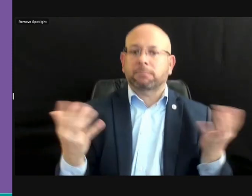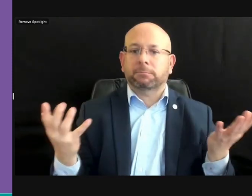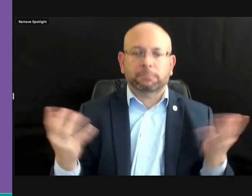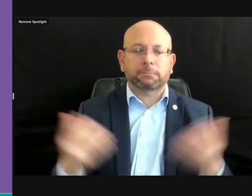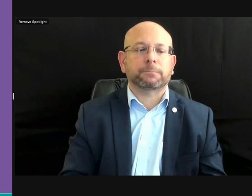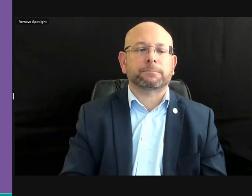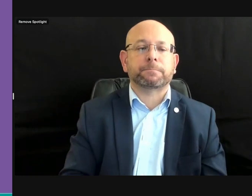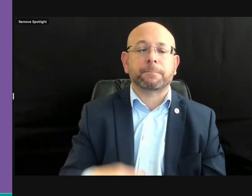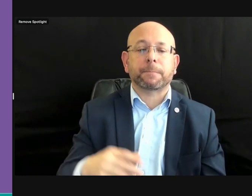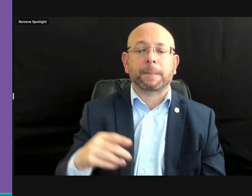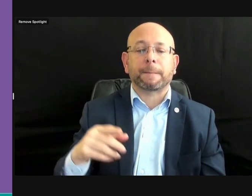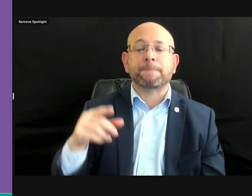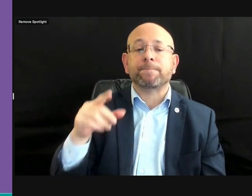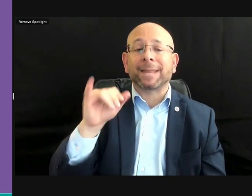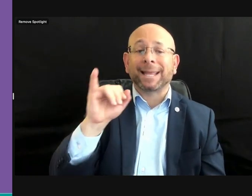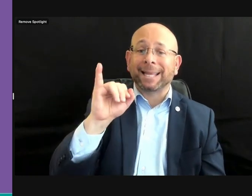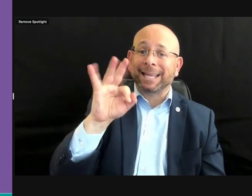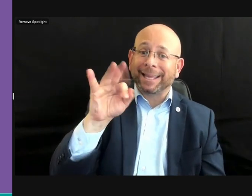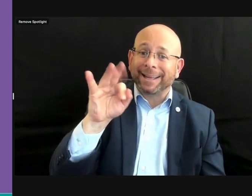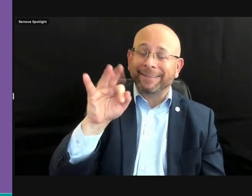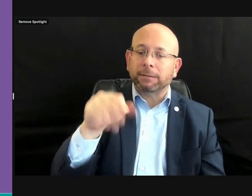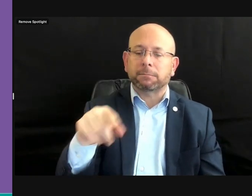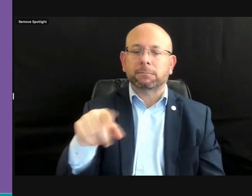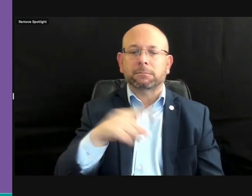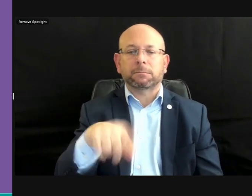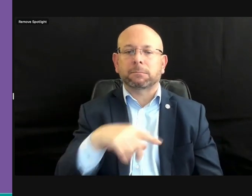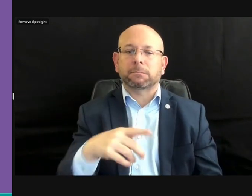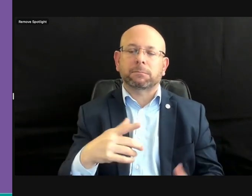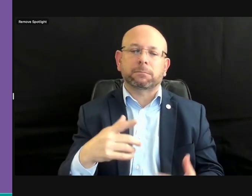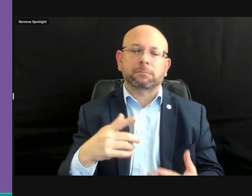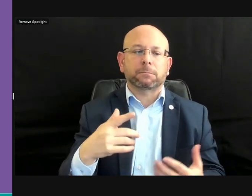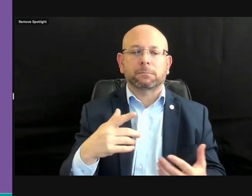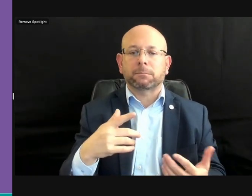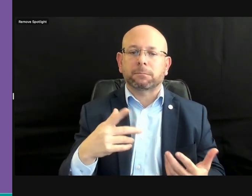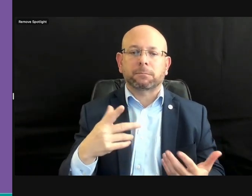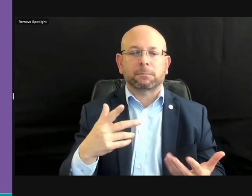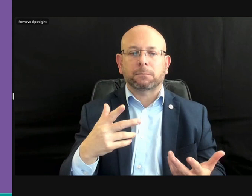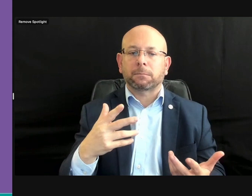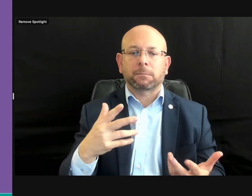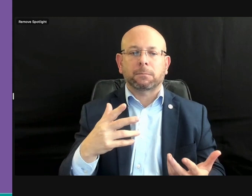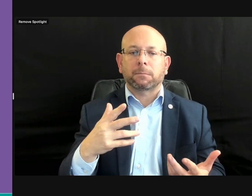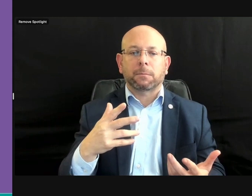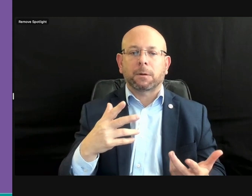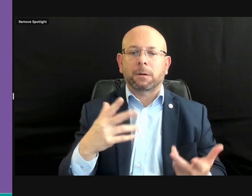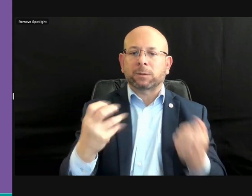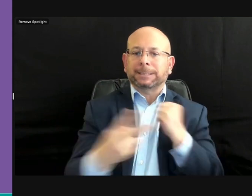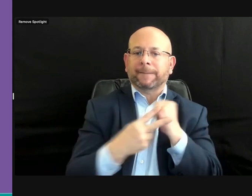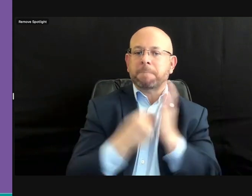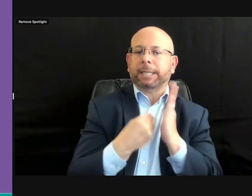So the bottom line is, if institutions are only